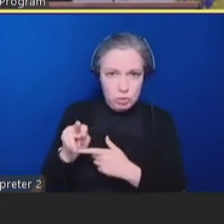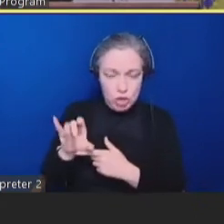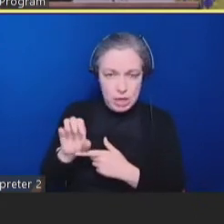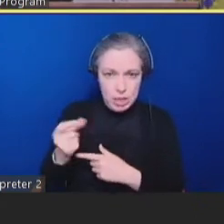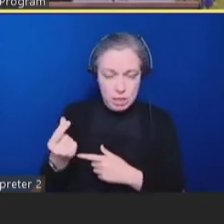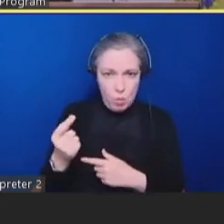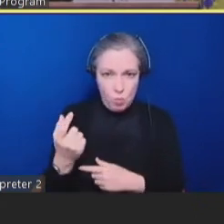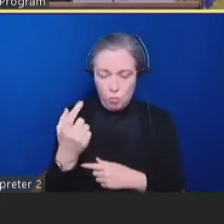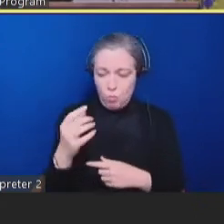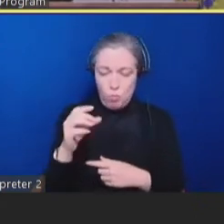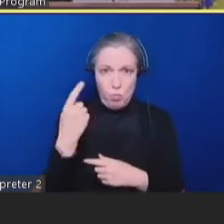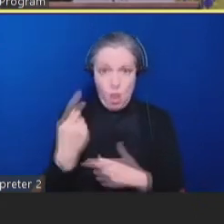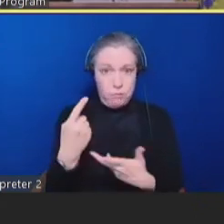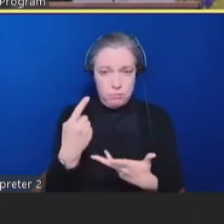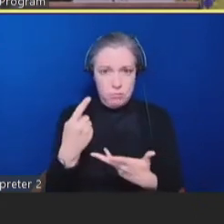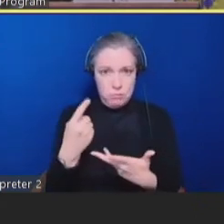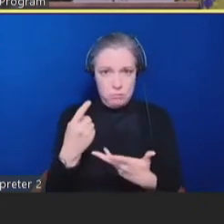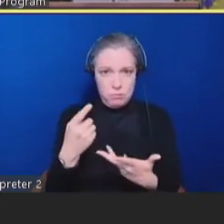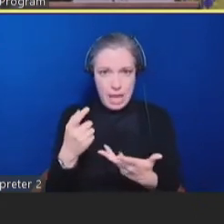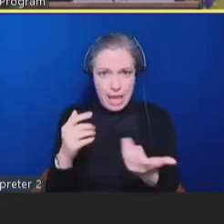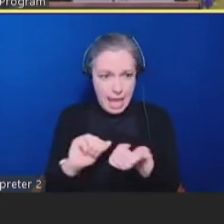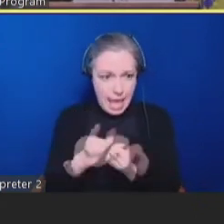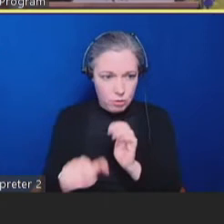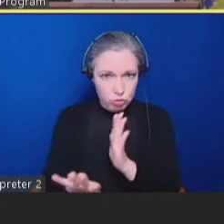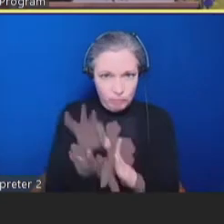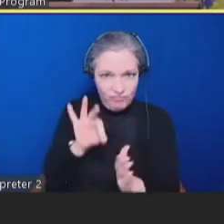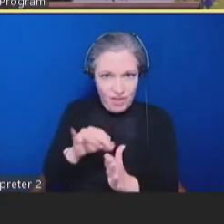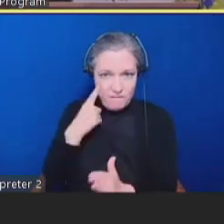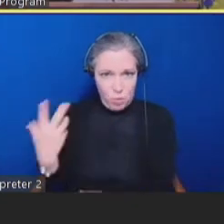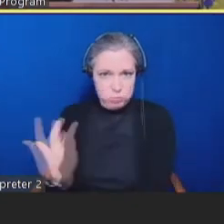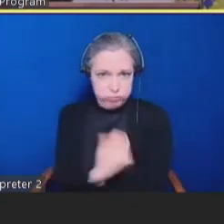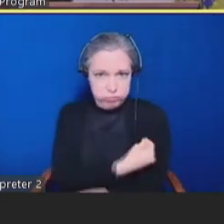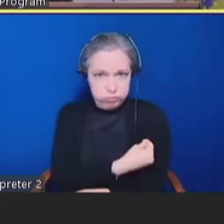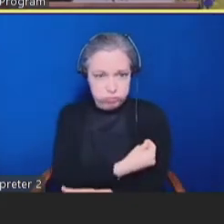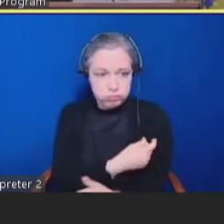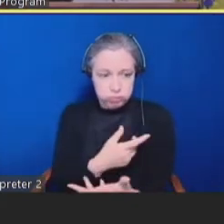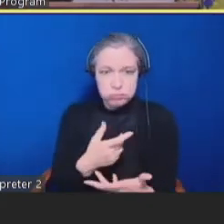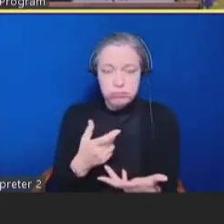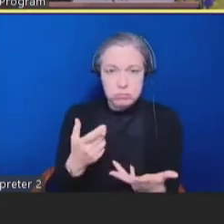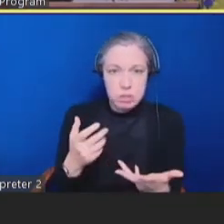And secondly, as these mutations are individualized for -- or individual to